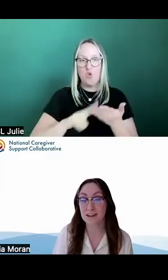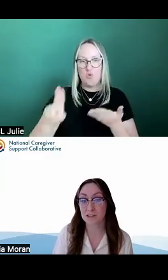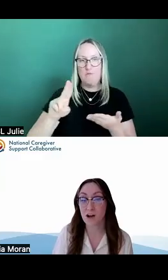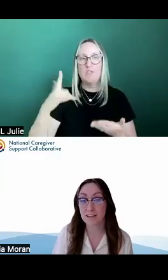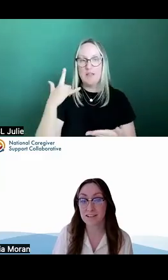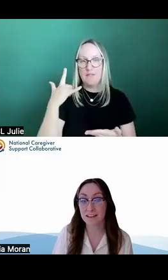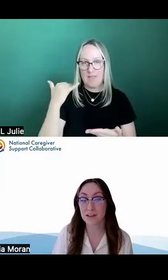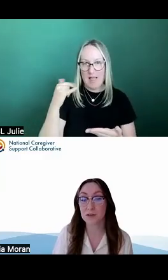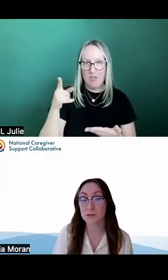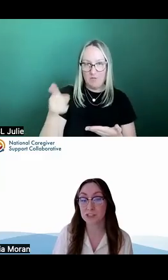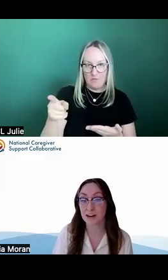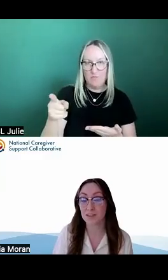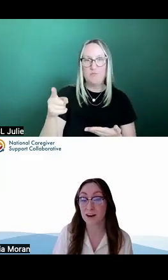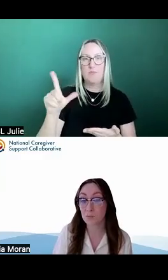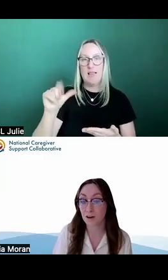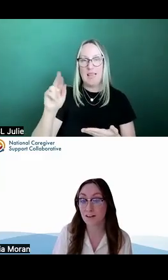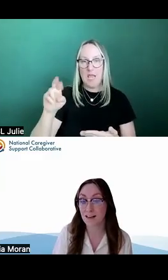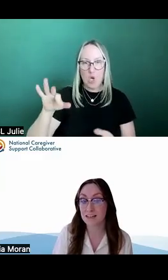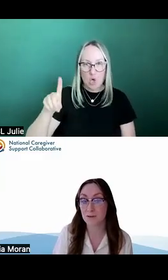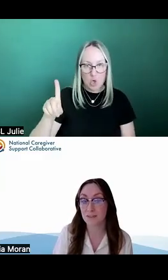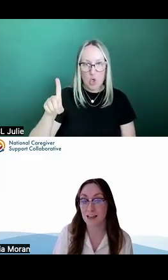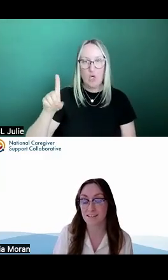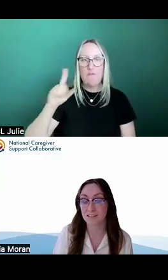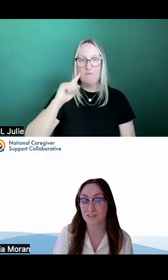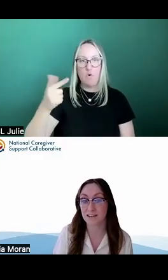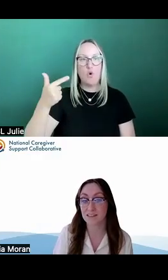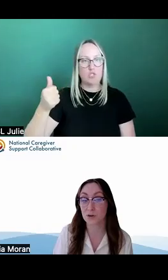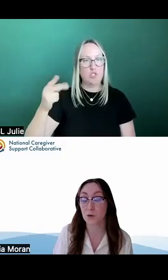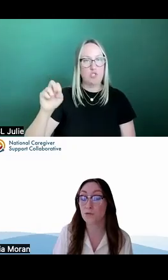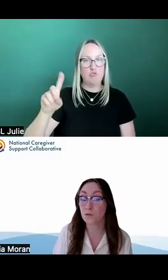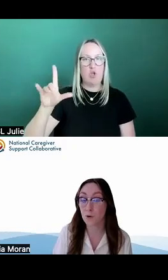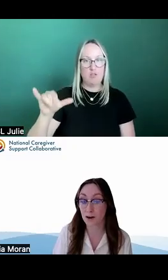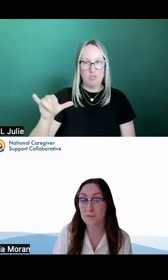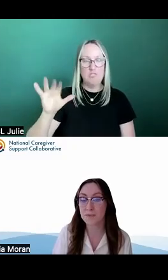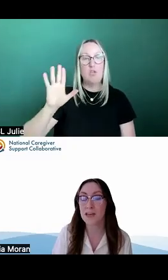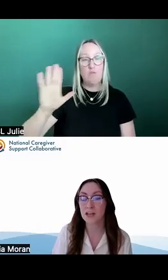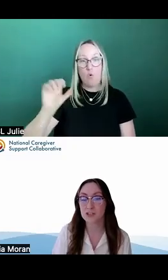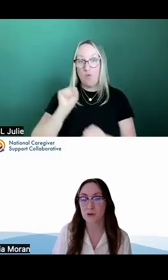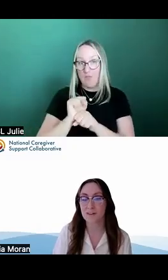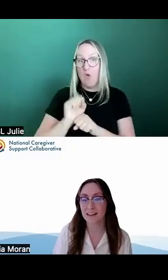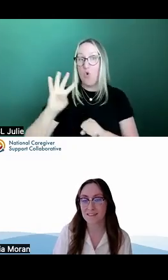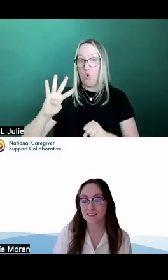Gerontology who will share their work aligned with National Strategy Goal 4, Ensure financial